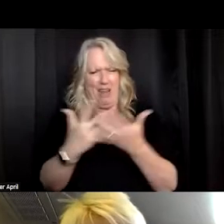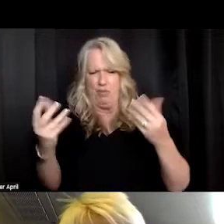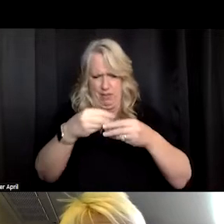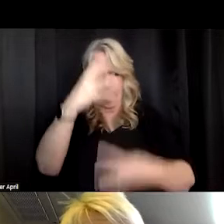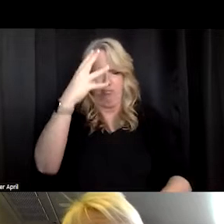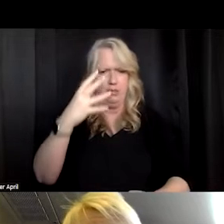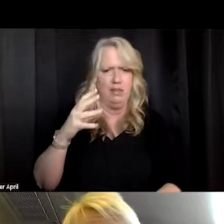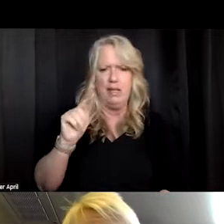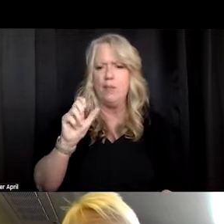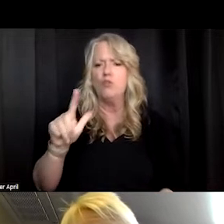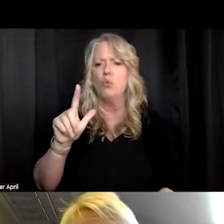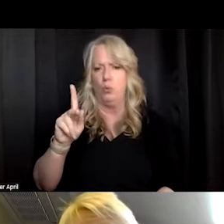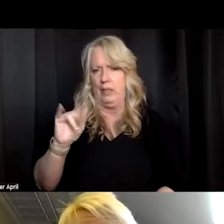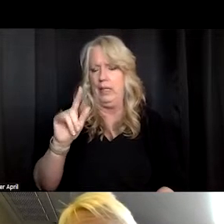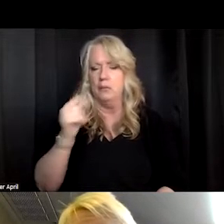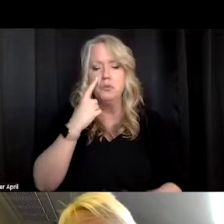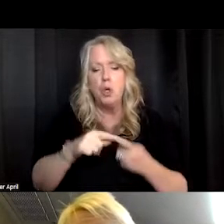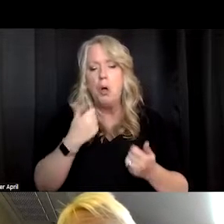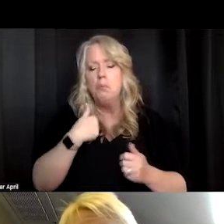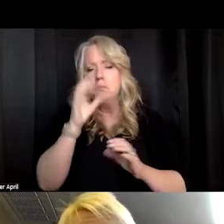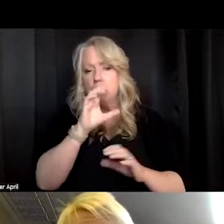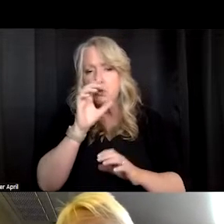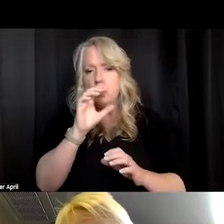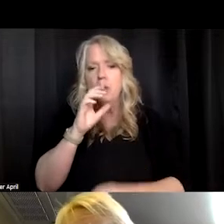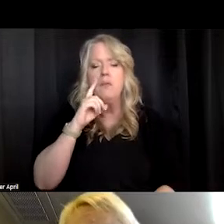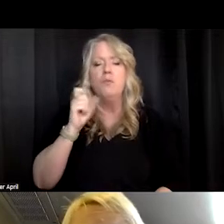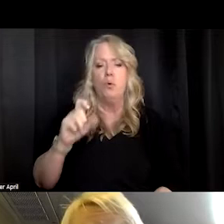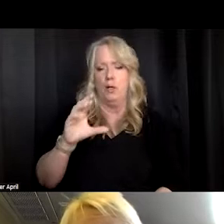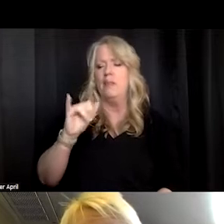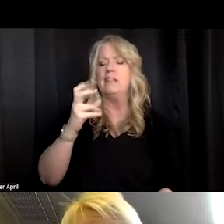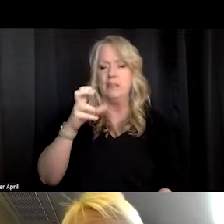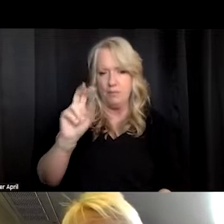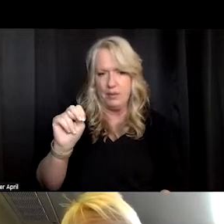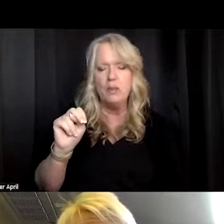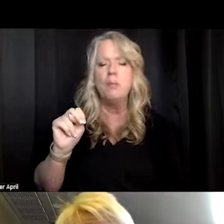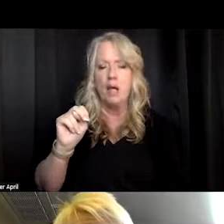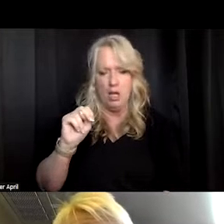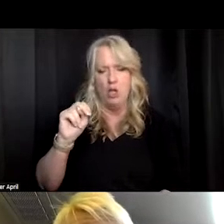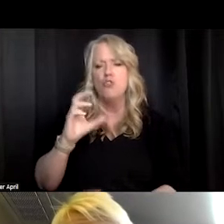TO DATA, TO FUNDING. THERE IS EVERYTHING IN THIS TOOL KIT . SO, TAKE, IF YOU HAVE A CHANCE,